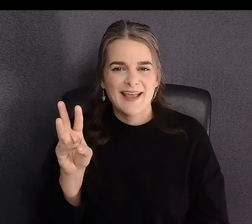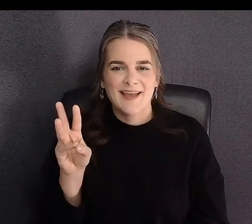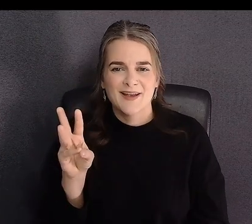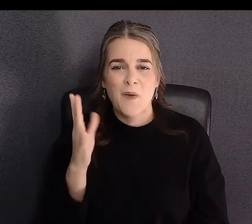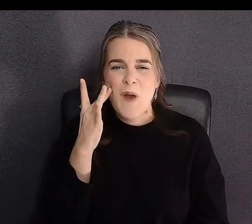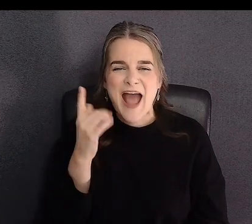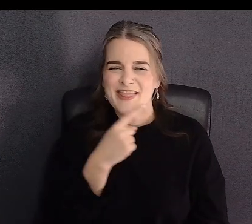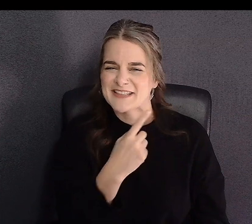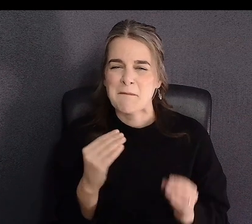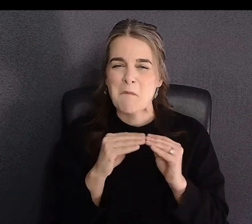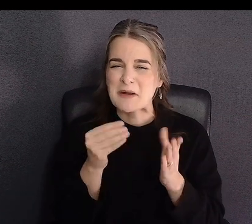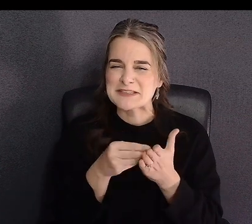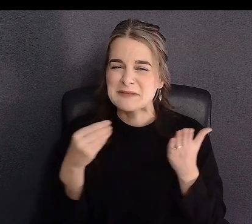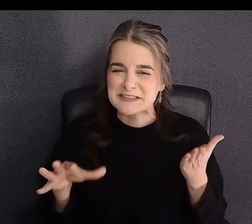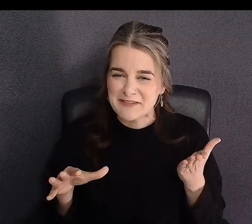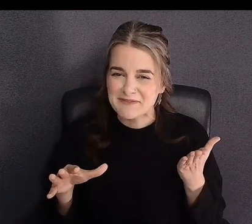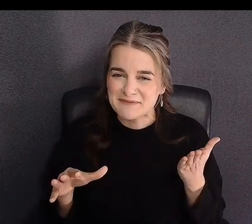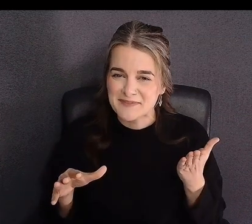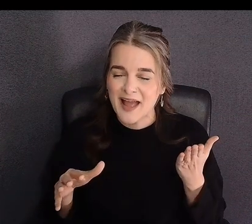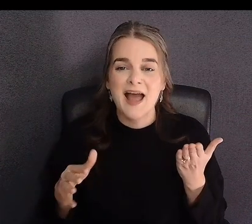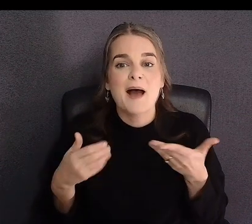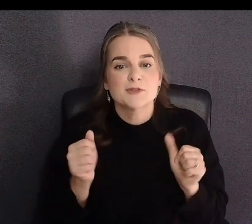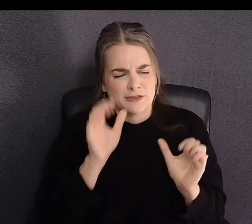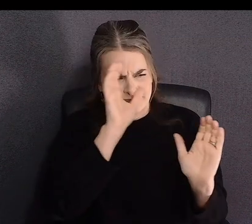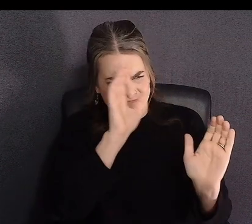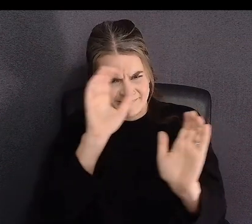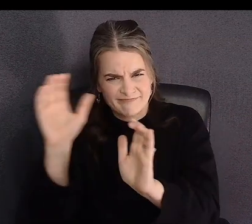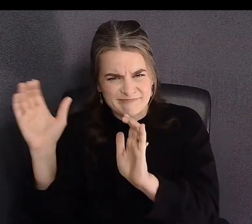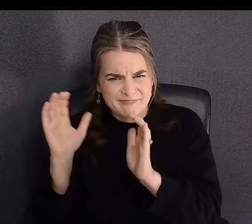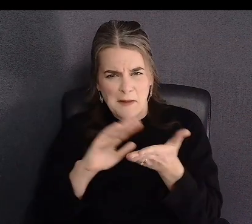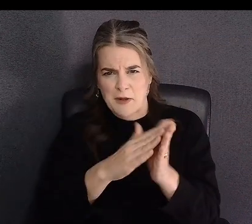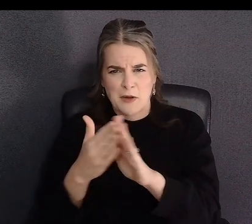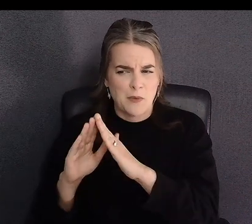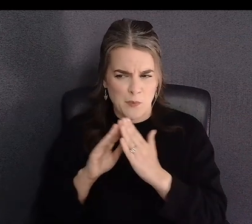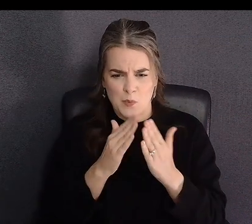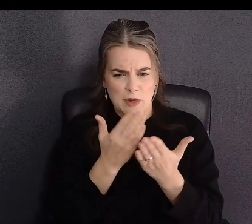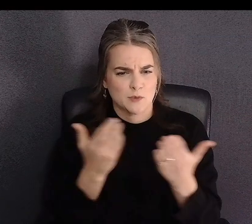I am working on building a list of community resources and seeing if there's anywhere in the community that